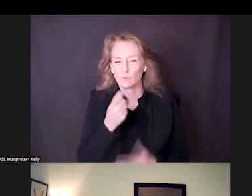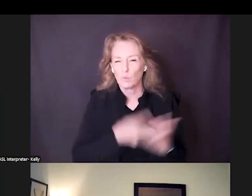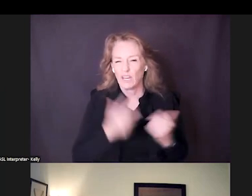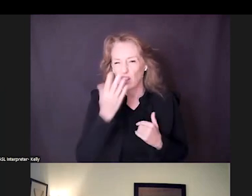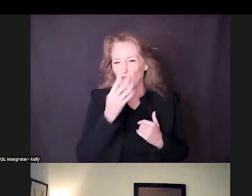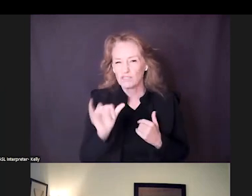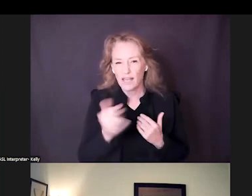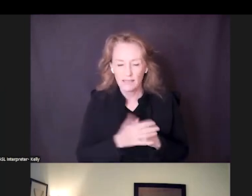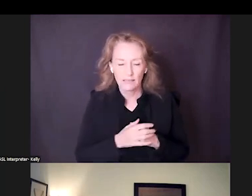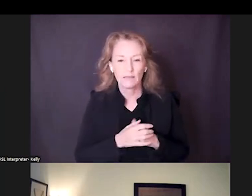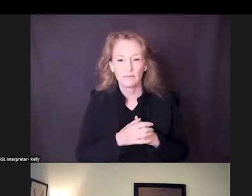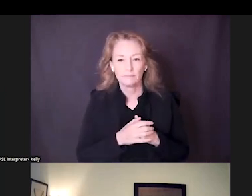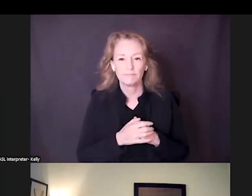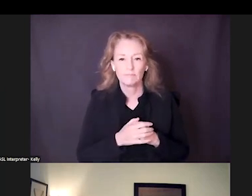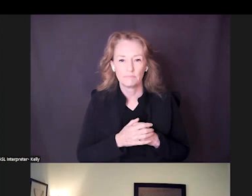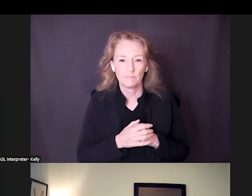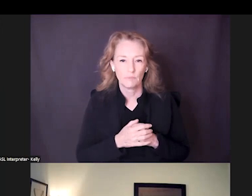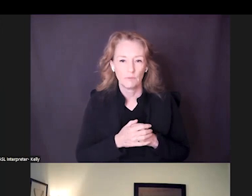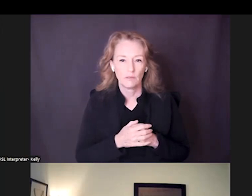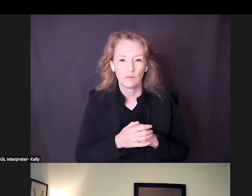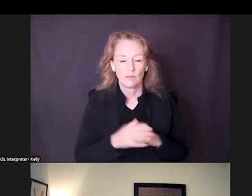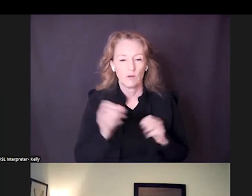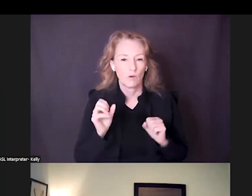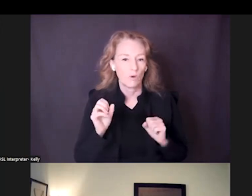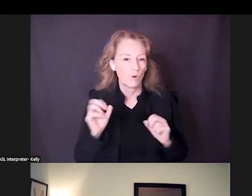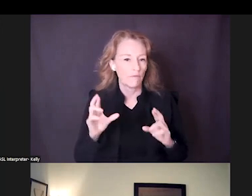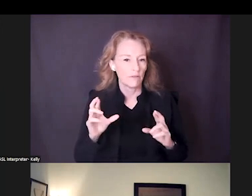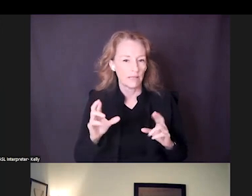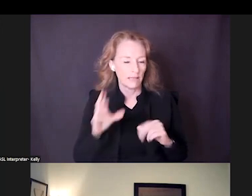HOPEFULLY IT WILL BE VALUABLE FOR ALL OF YOU WHO HAVE 10,000 THINGS